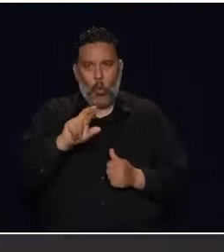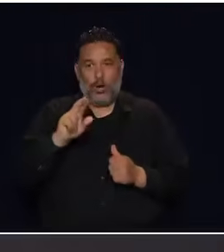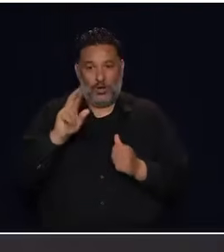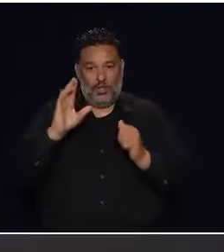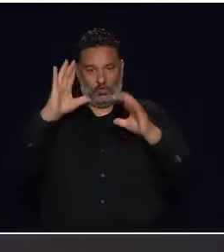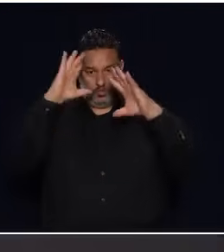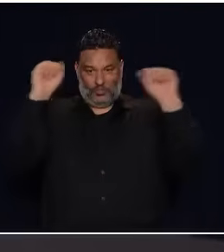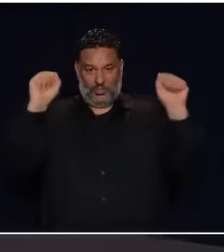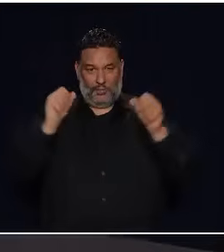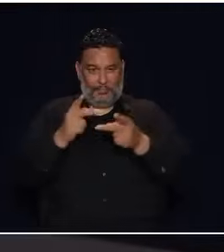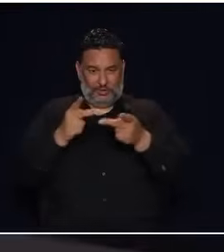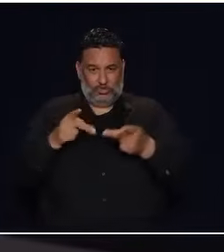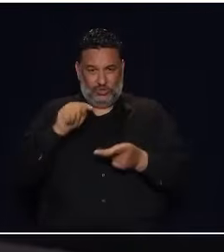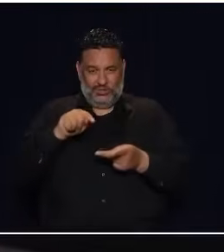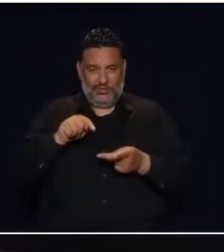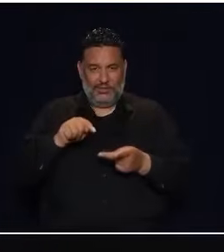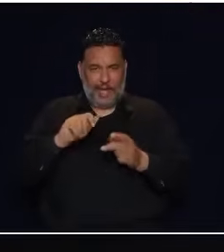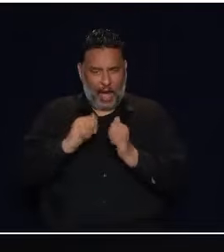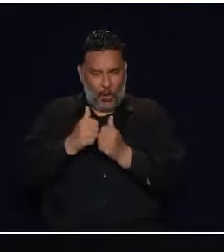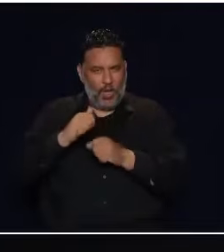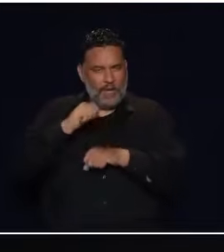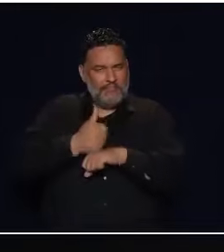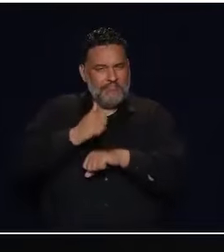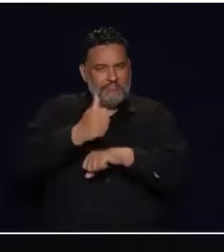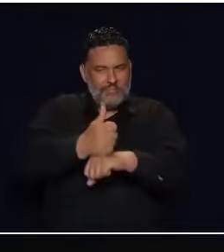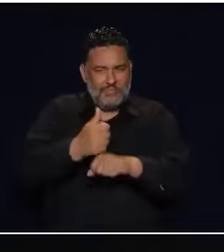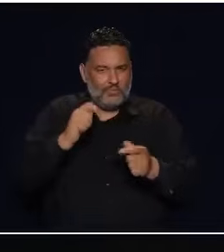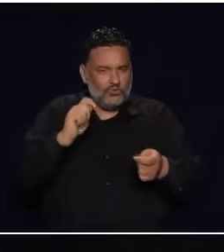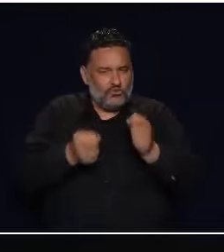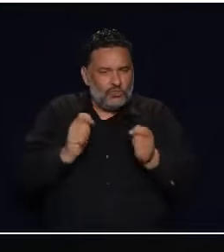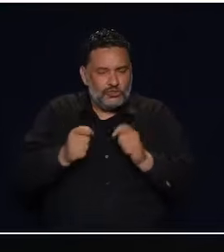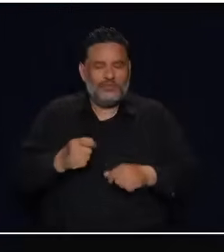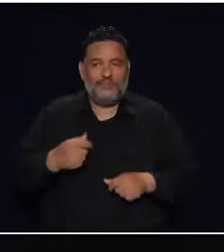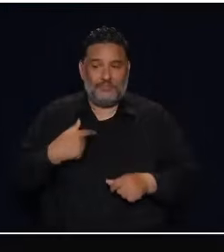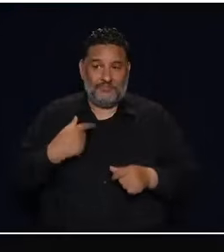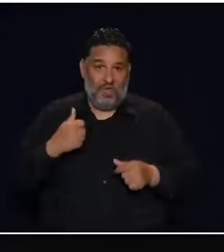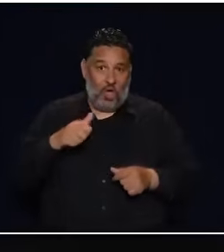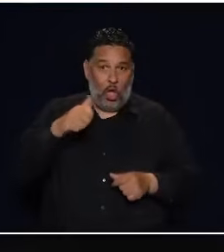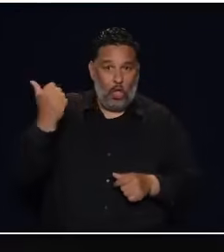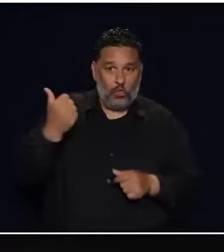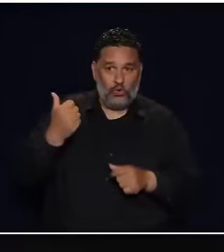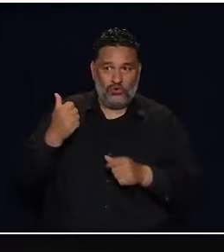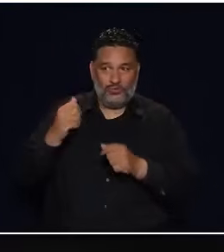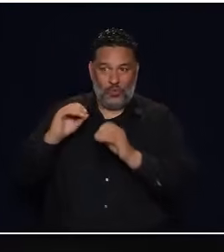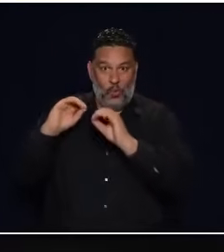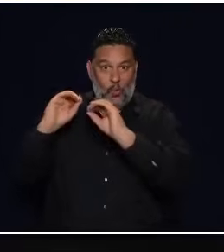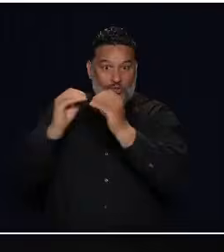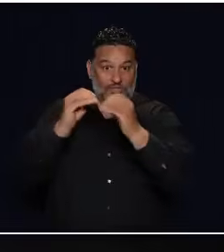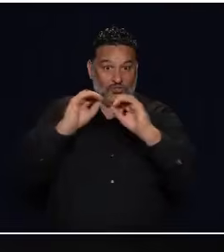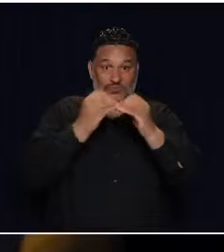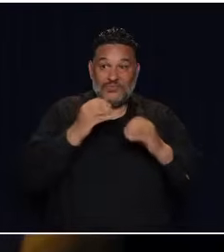AND HOW DO YOU OR HOW DOES THE SUPERINTENDENT, THIS POSITION, GO ABOUT PUTTING SOME